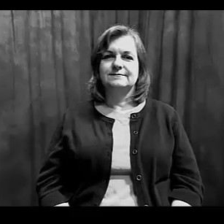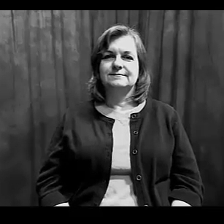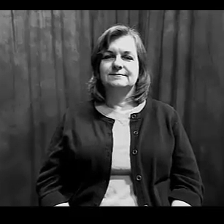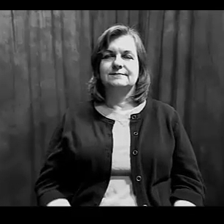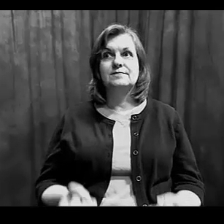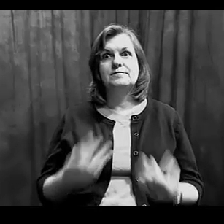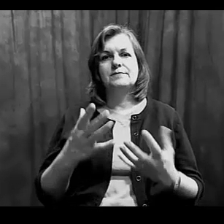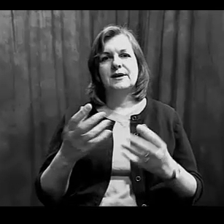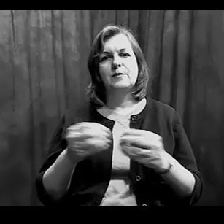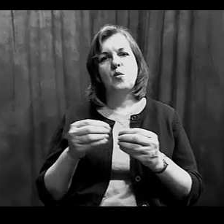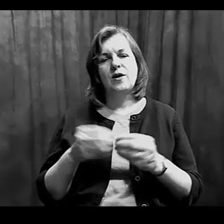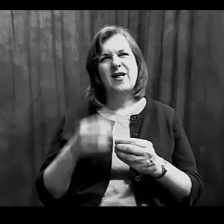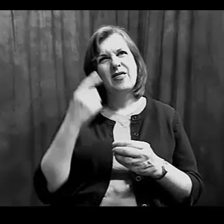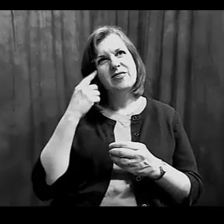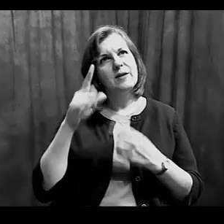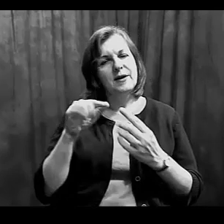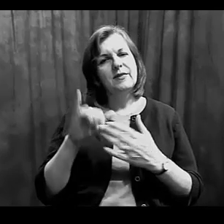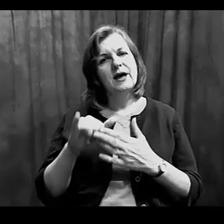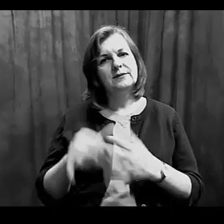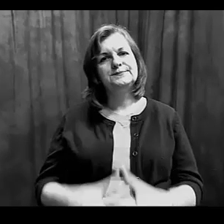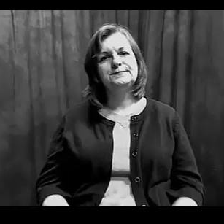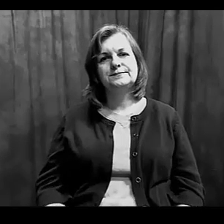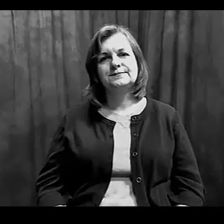there are lots of others -- think about it